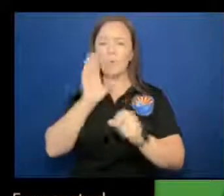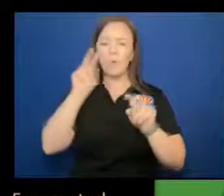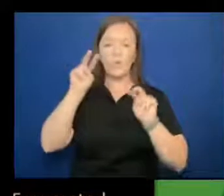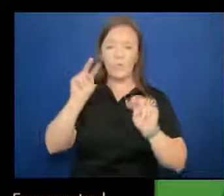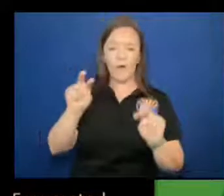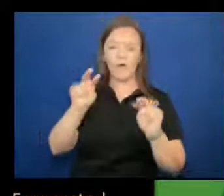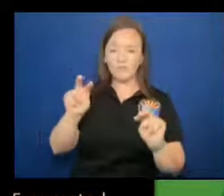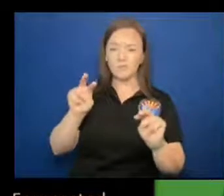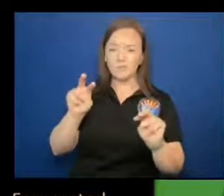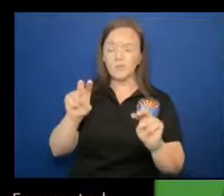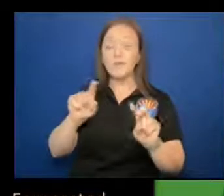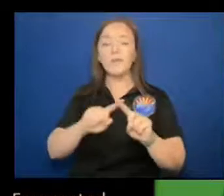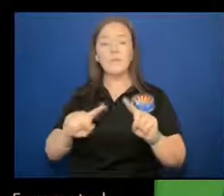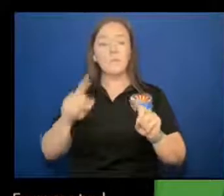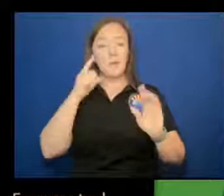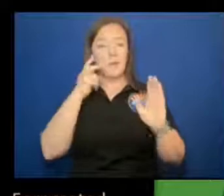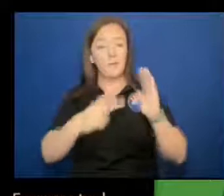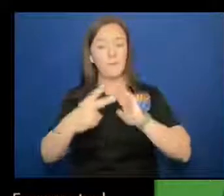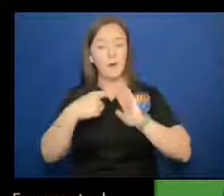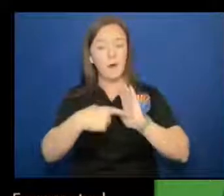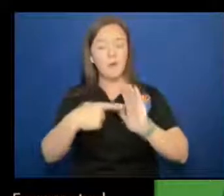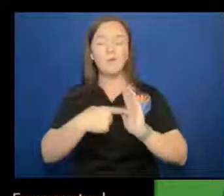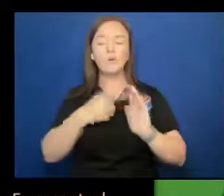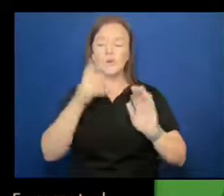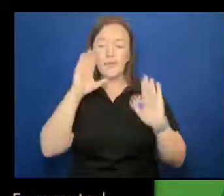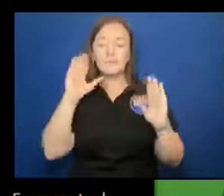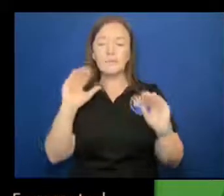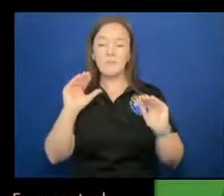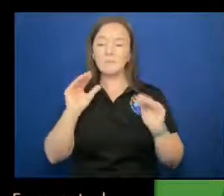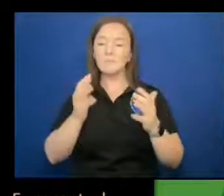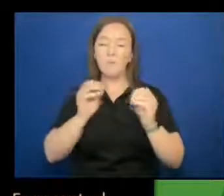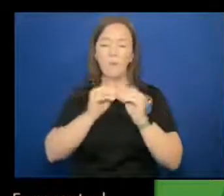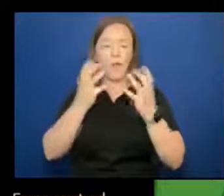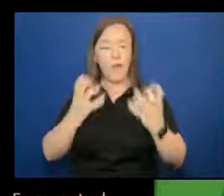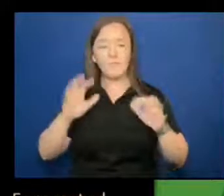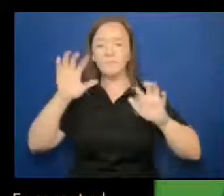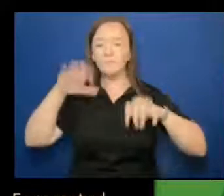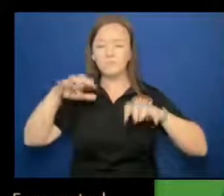DEVELOP CAN PUT DOWN A QUICK DUMPING OF RAIN AND WE ARE